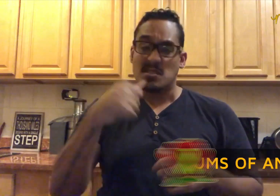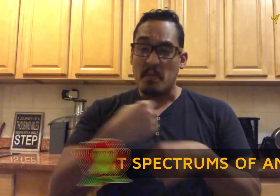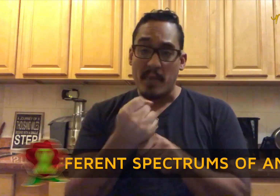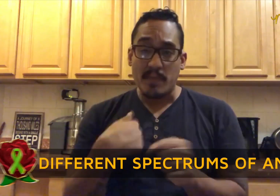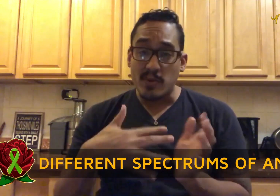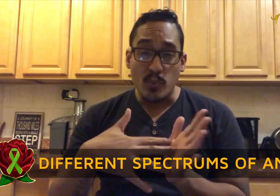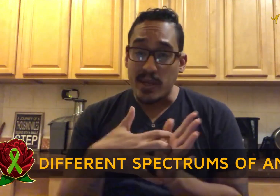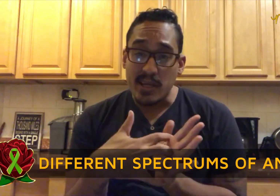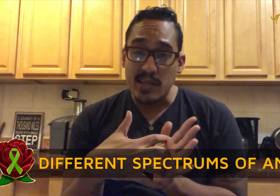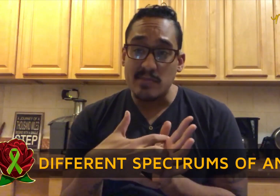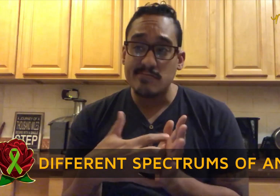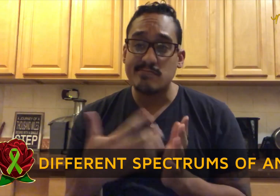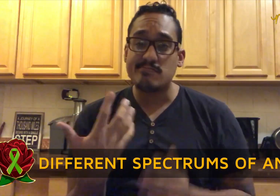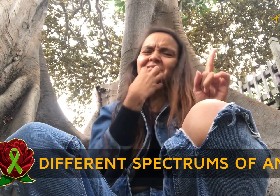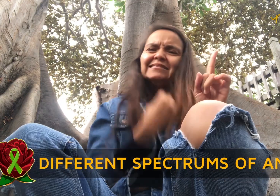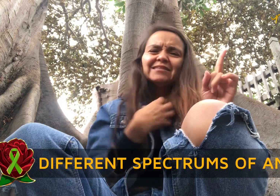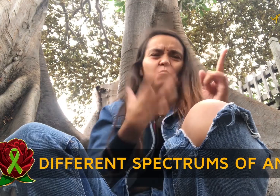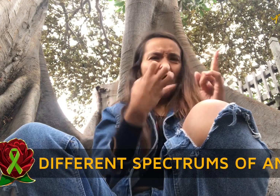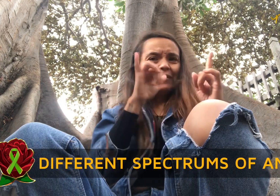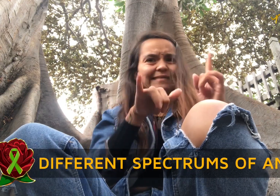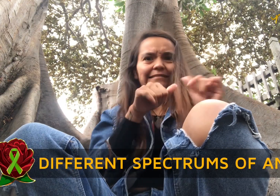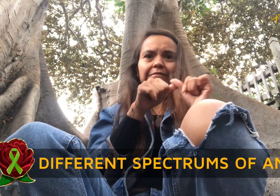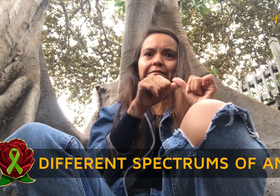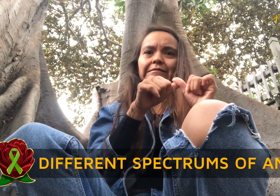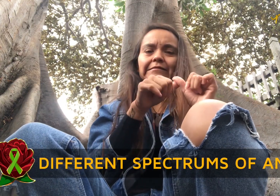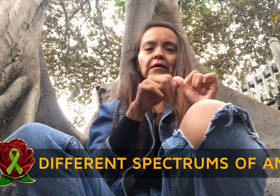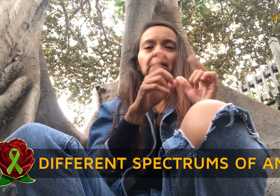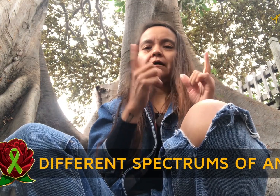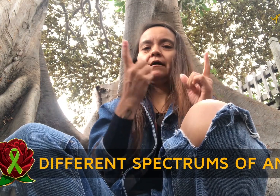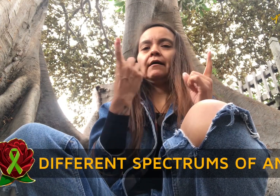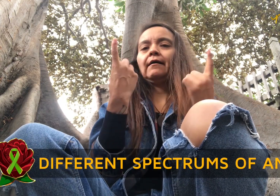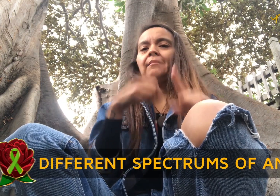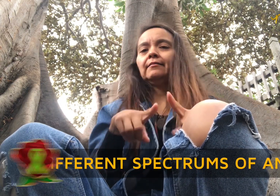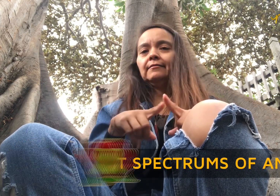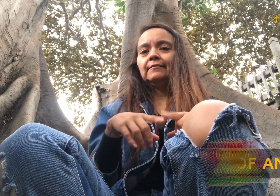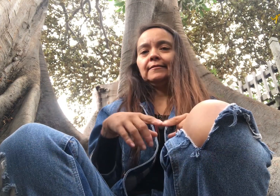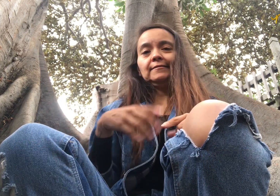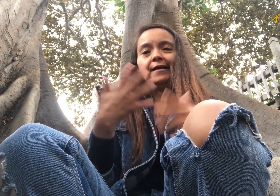It doesn't make me weak. I just want to cherish it...then it happens.